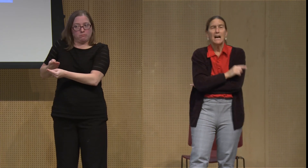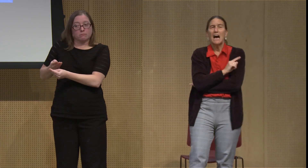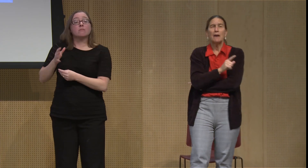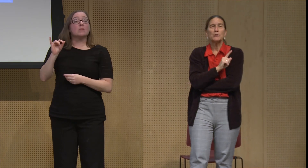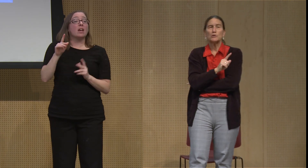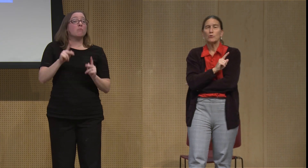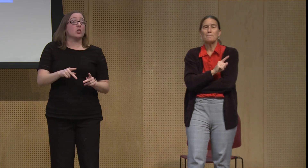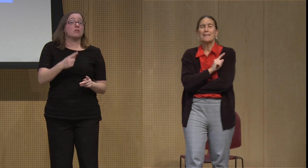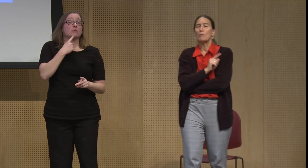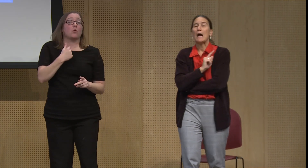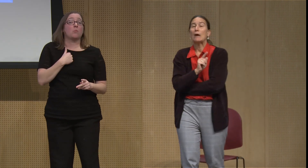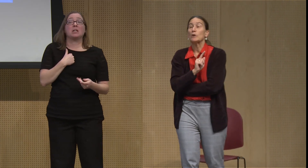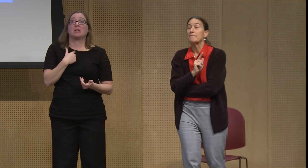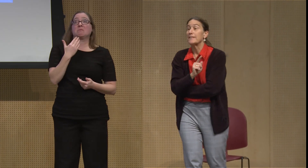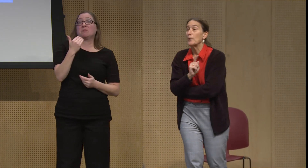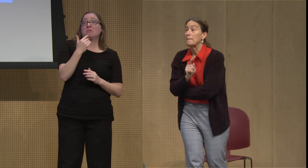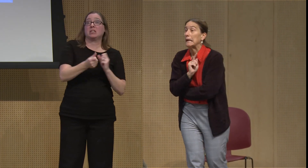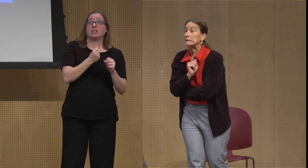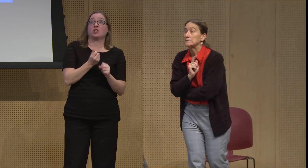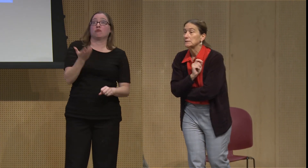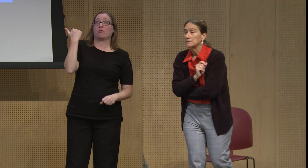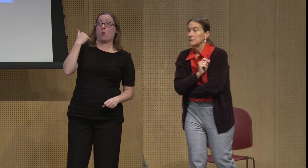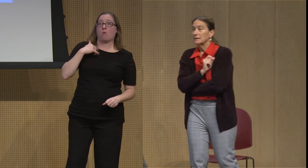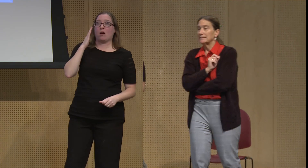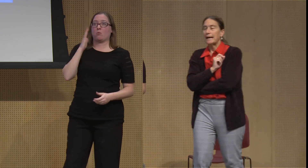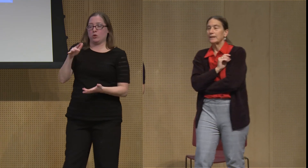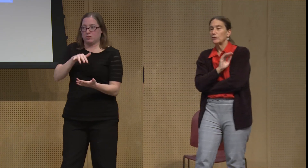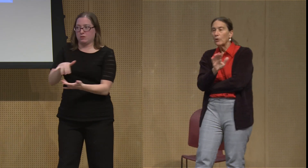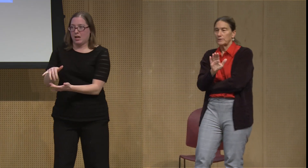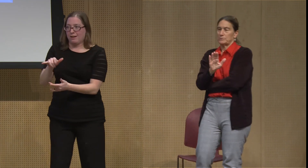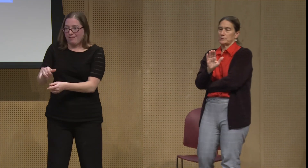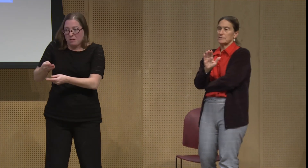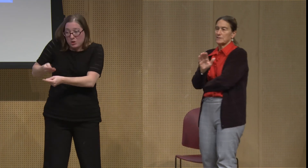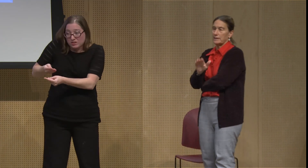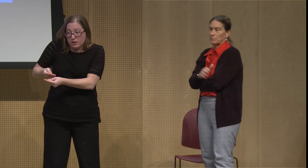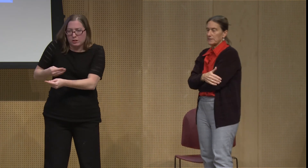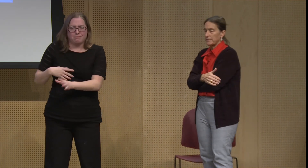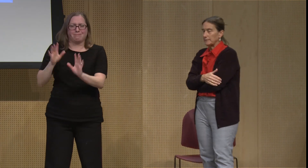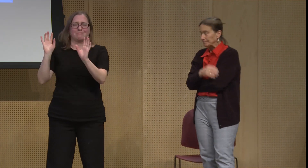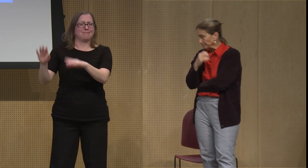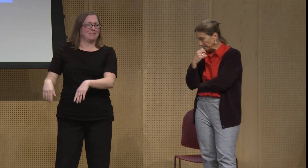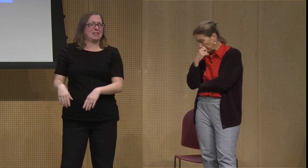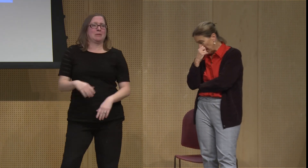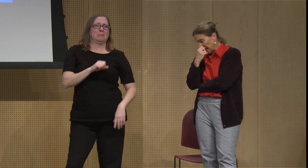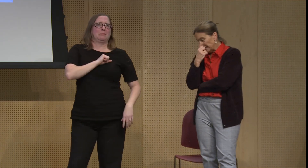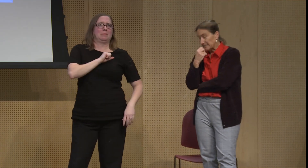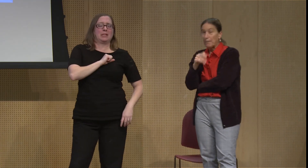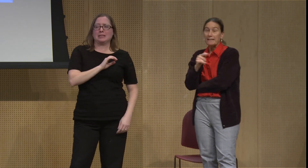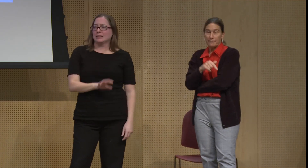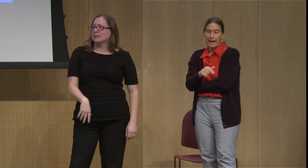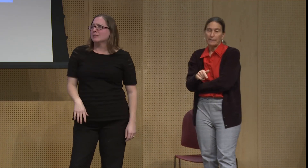I WOULD HAVE TOLD THEM THEY WERE OUT OF THEIR MINDS BECAUSE I HAD NO INTEREST IN STUDYING BREASTFEEDING, DESPITE THE FACT THAT ONE